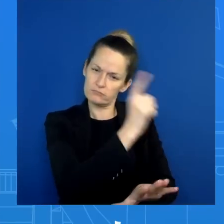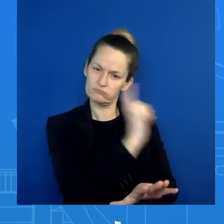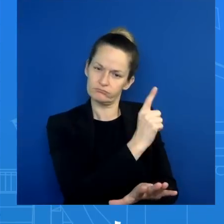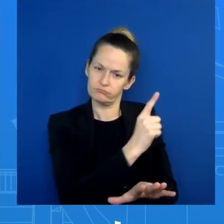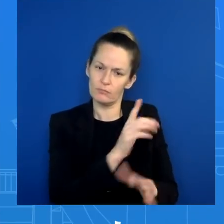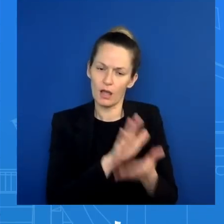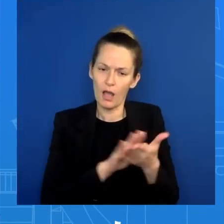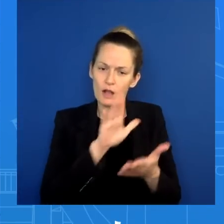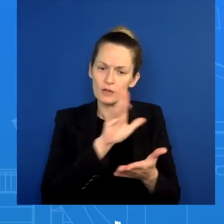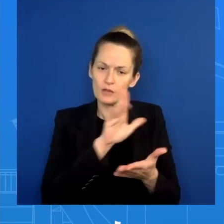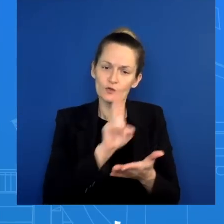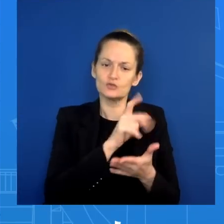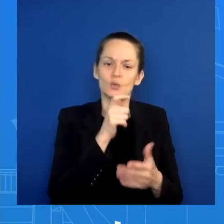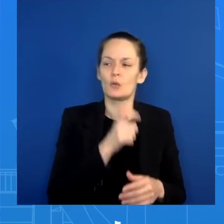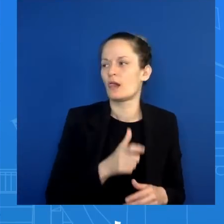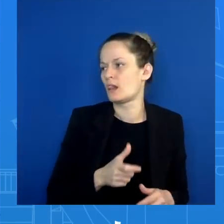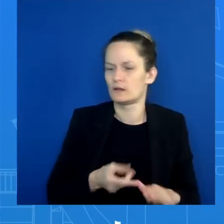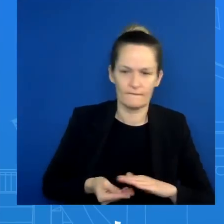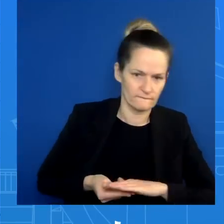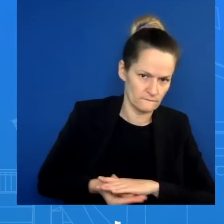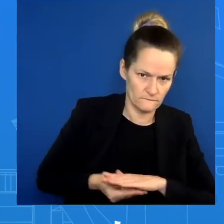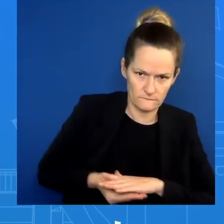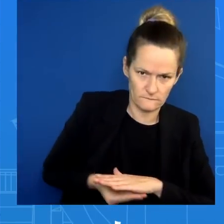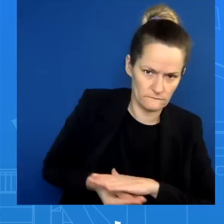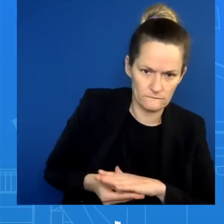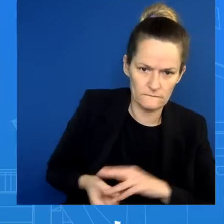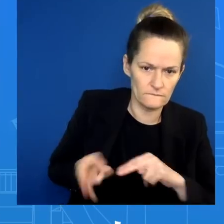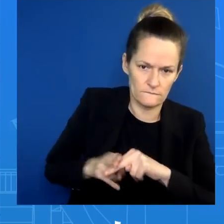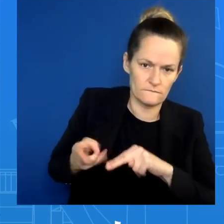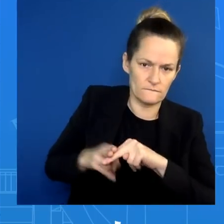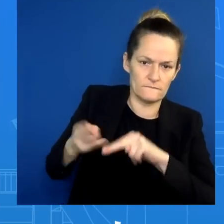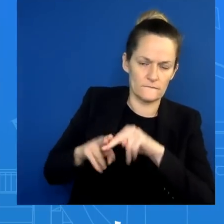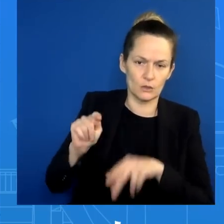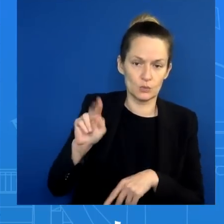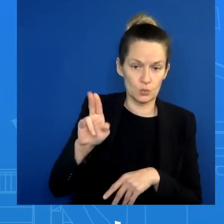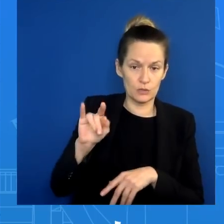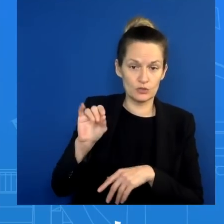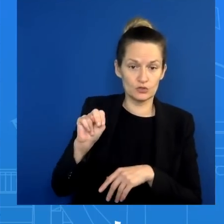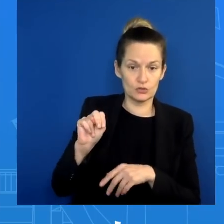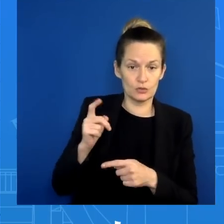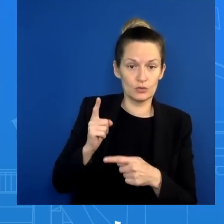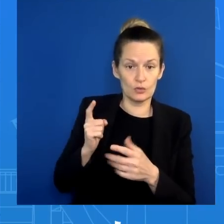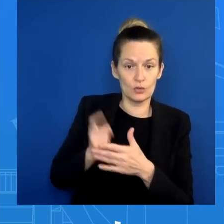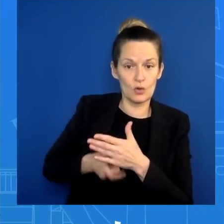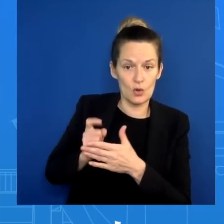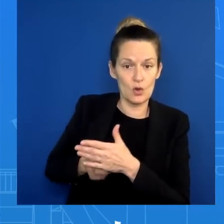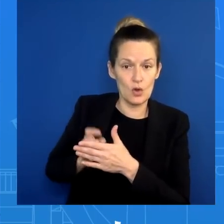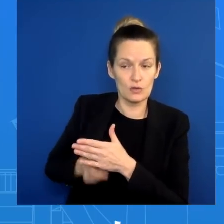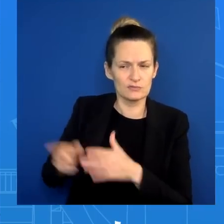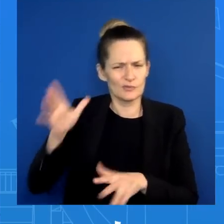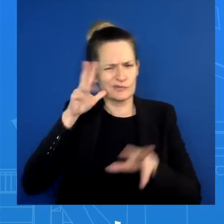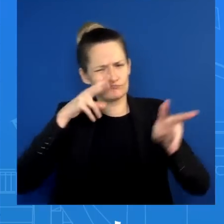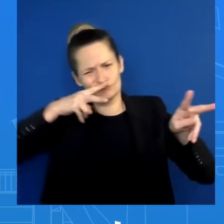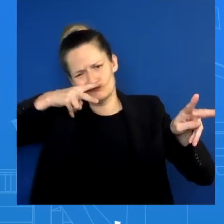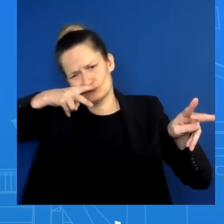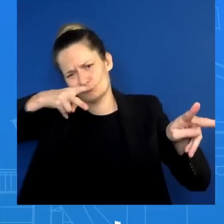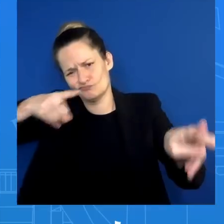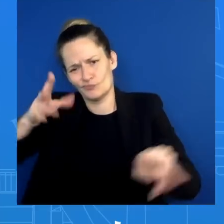on Good job for the administration. The Press: Will the administration eventually release the cost estimate